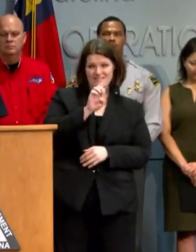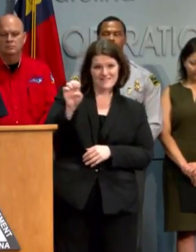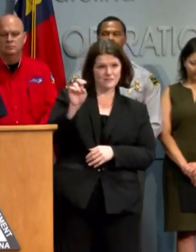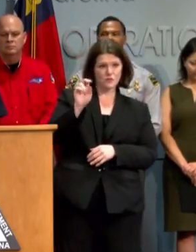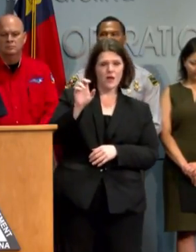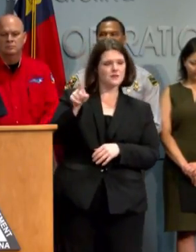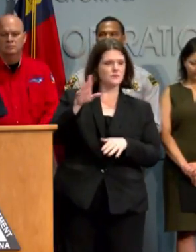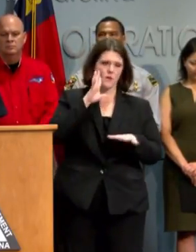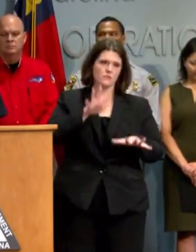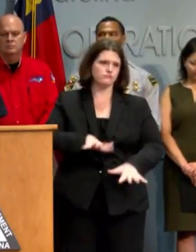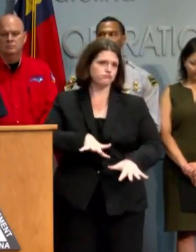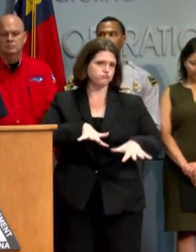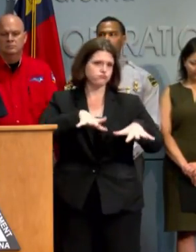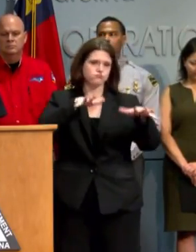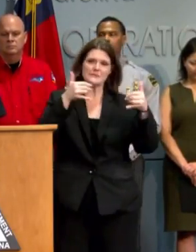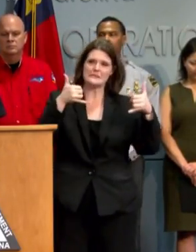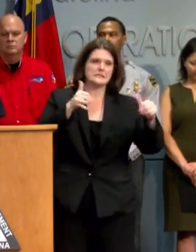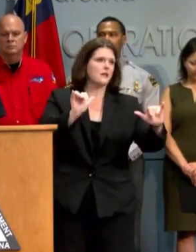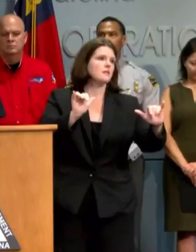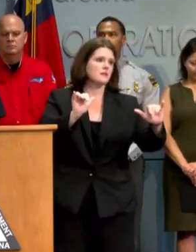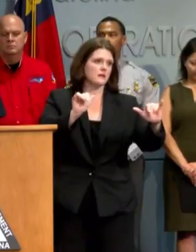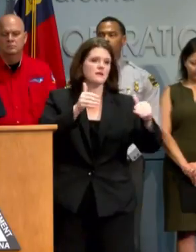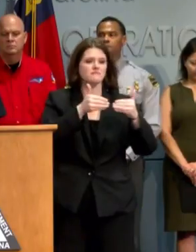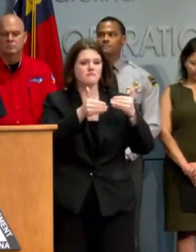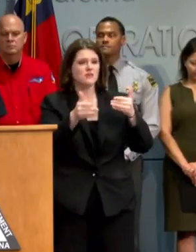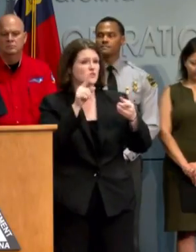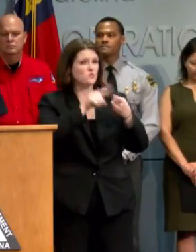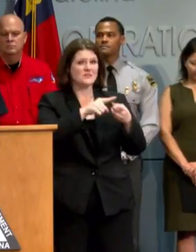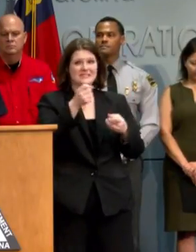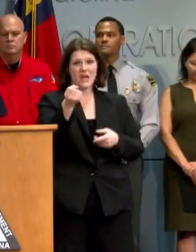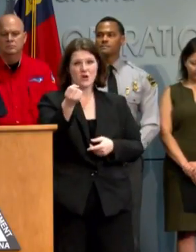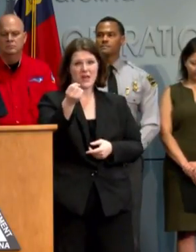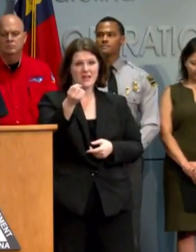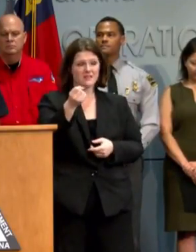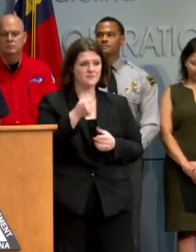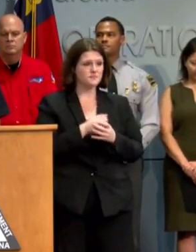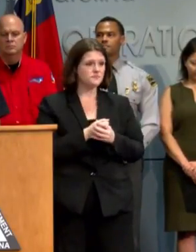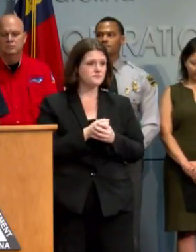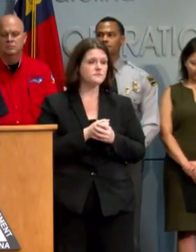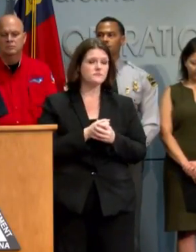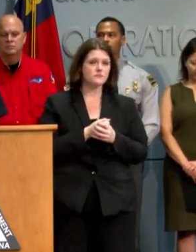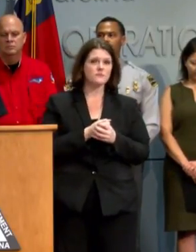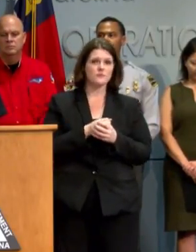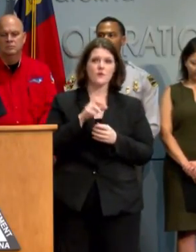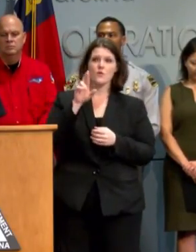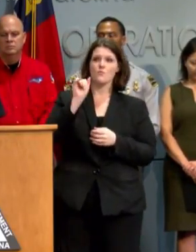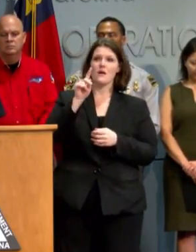HURRICANE FLORENCE. I WANT TO STRESS TO EVERYONE THAT WE NEED TO REMAIN VIGILANT AS MANY OF THE RIVERS IN EASTERN